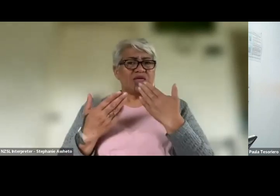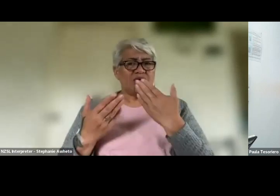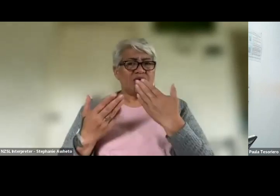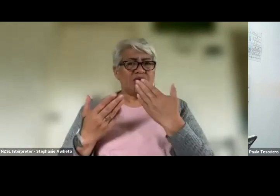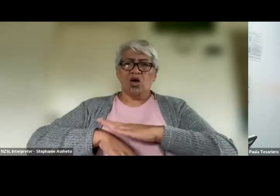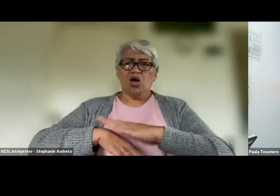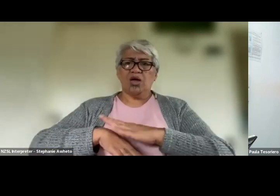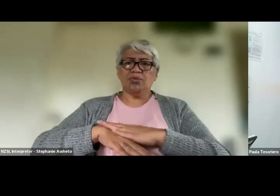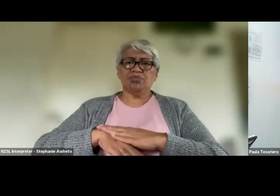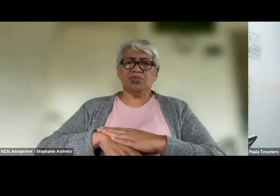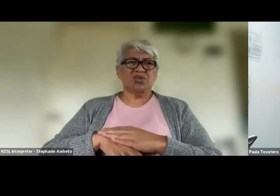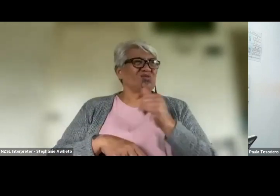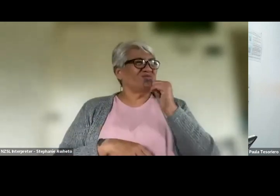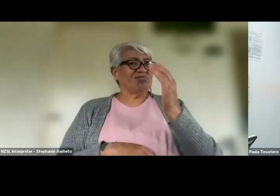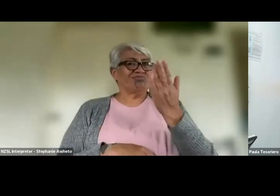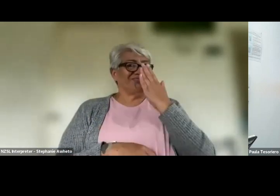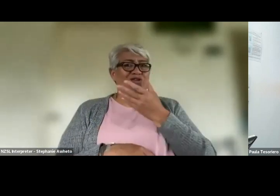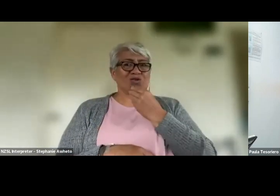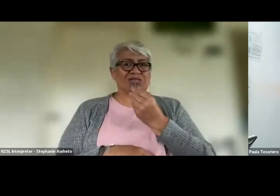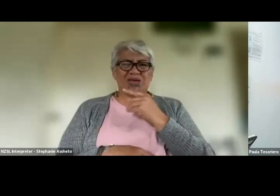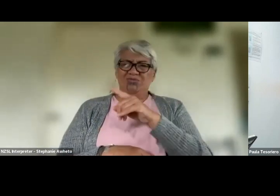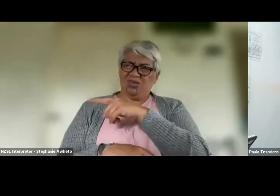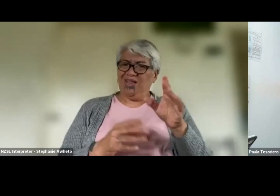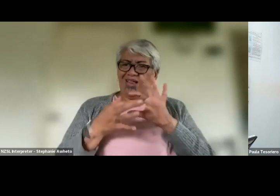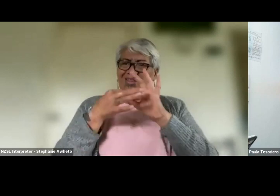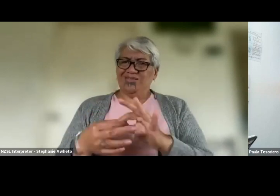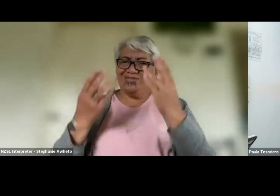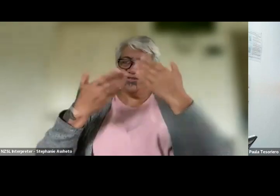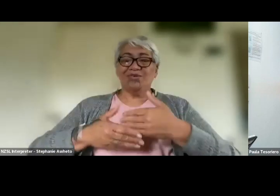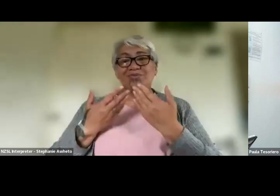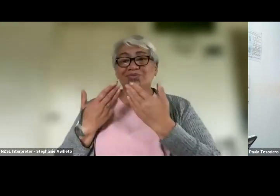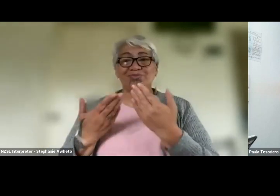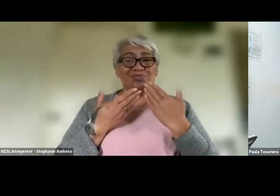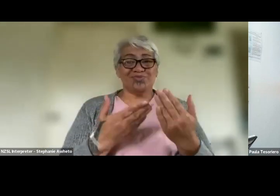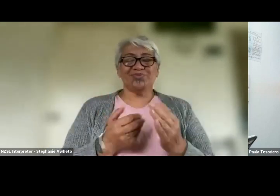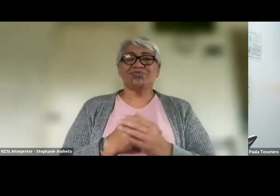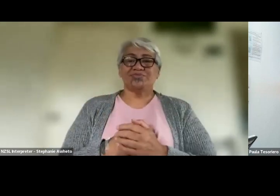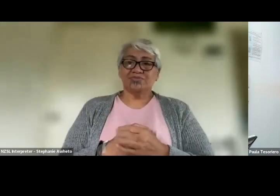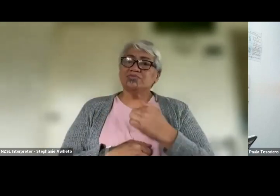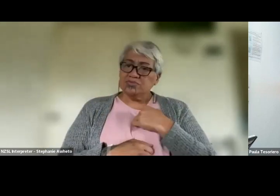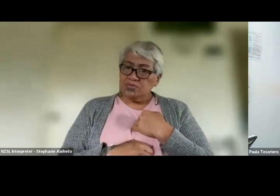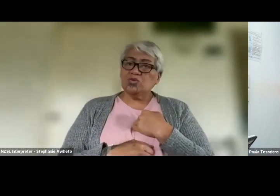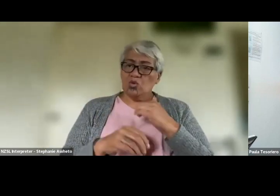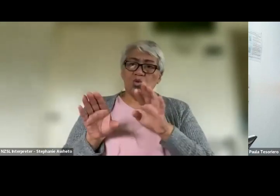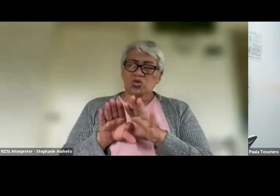at this time of the year just to connect with us. I also want to acknowledge those of you who have shared your stories,